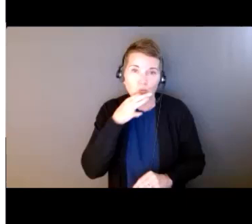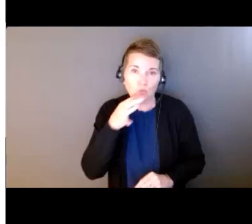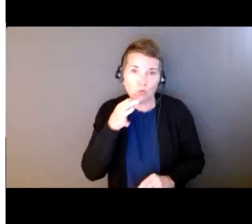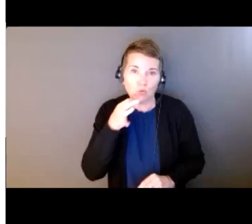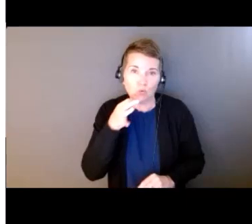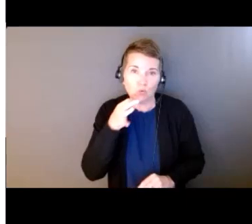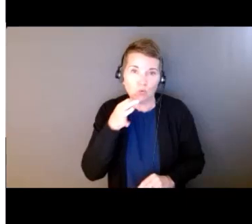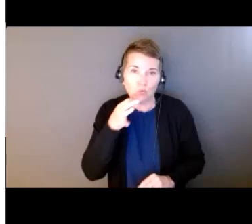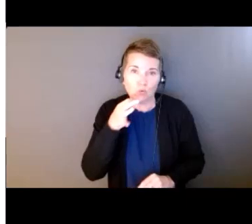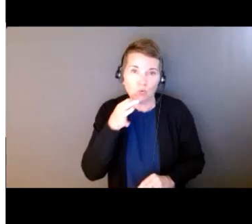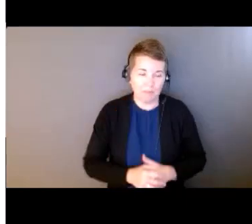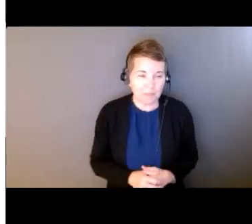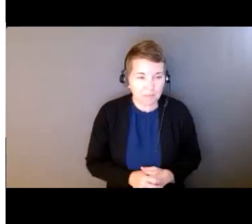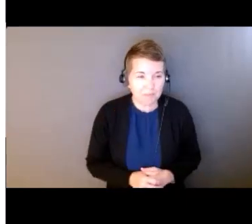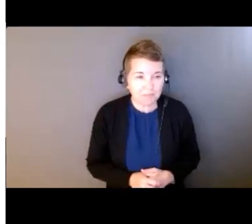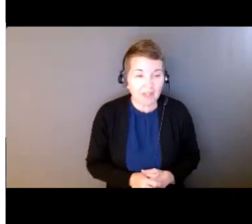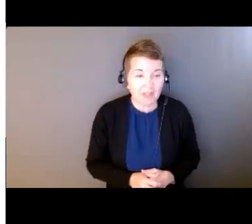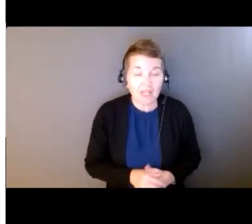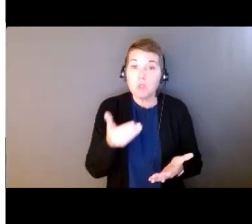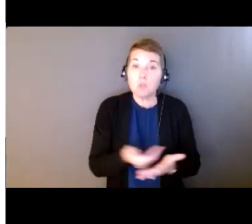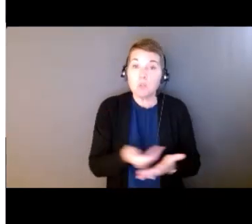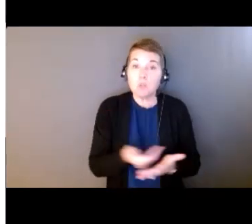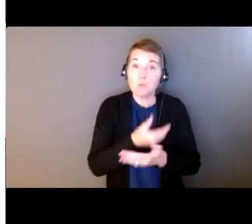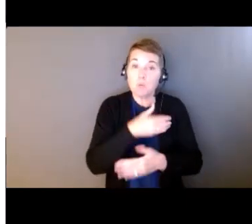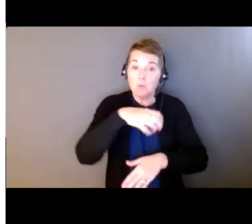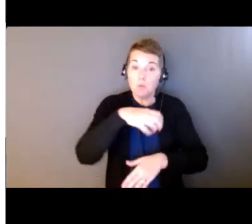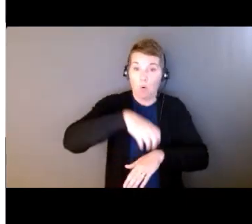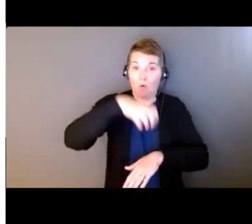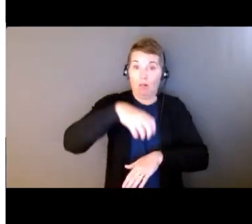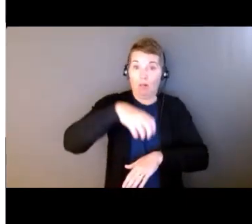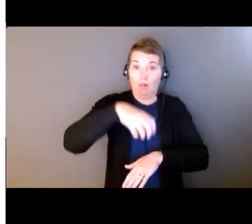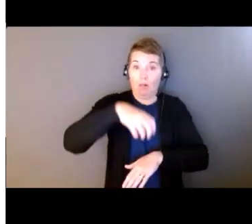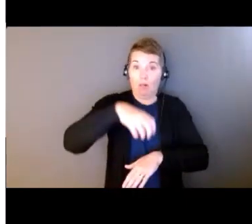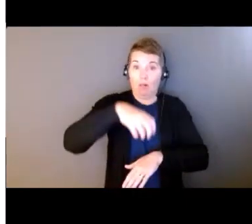This new portal is going to be your one-stop location for